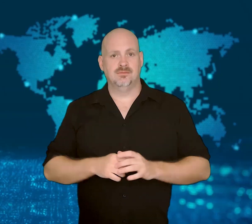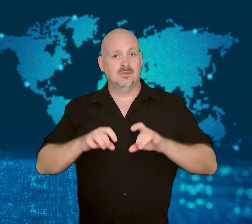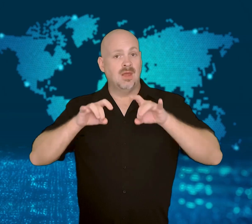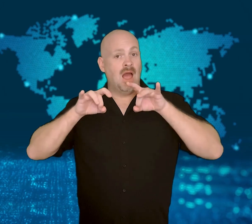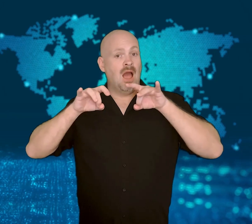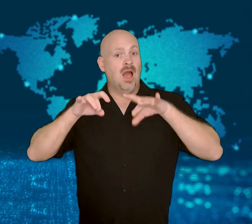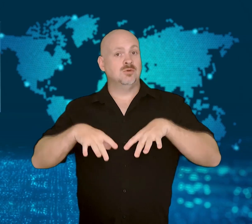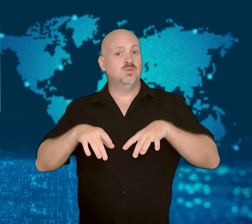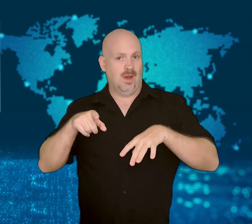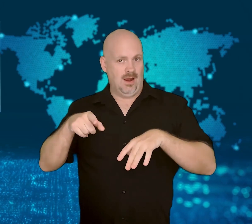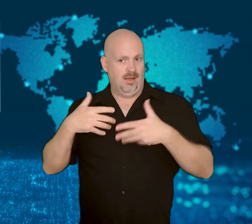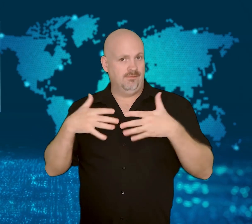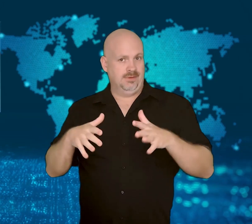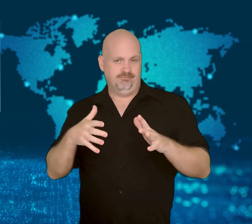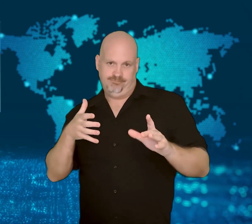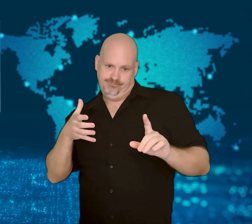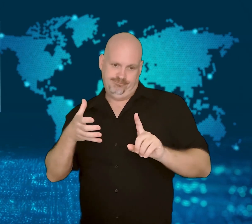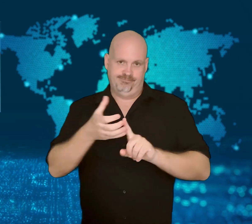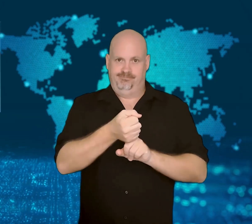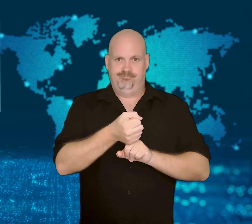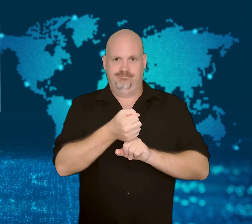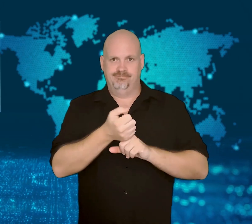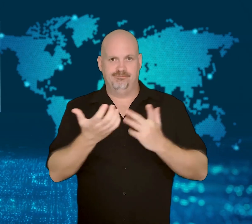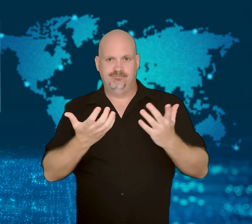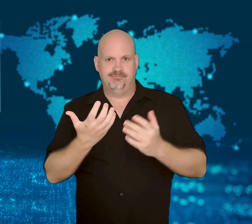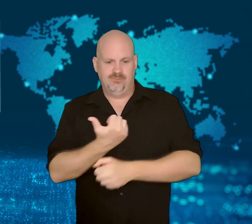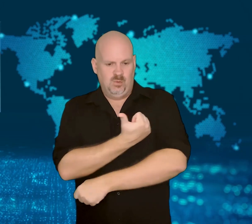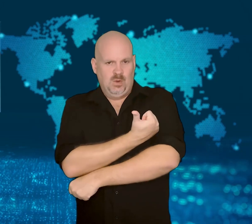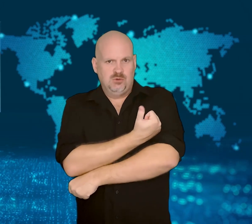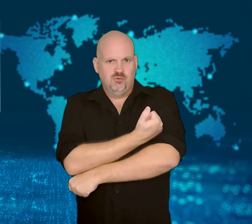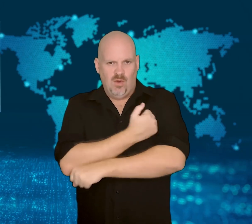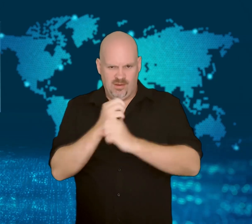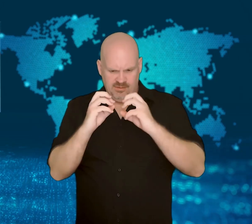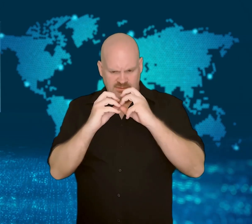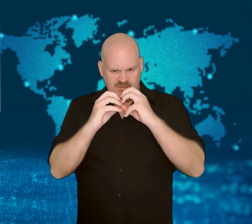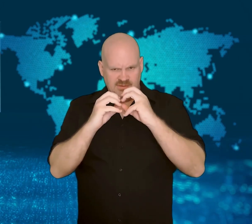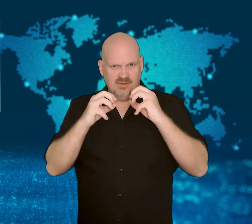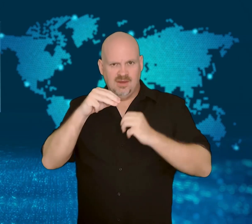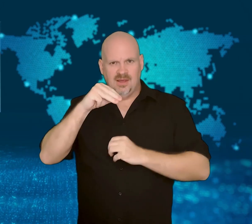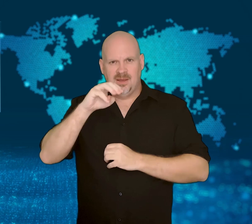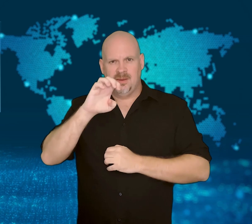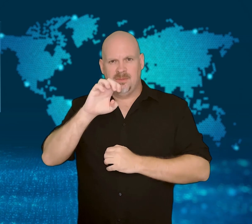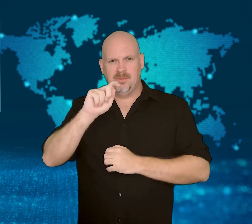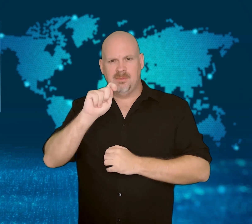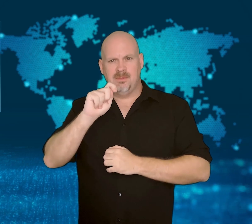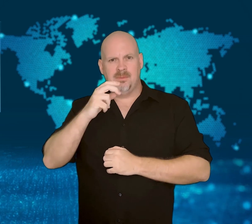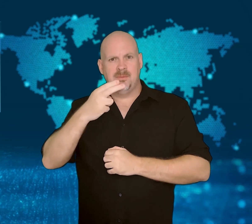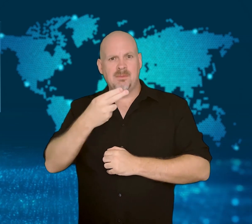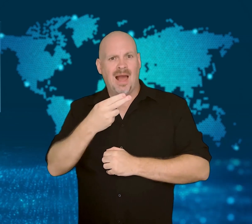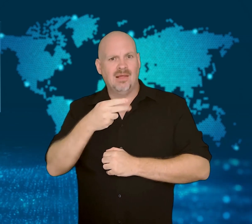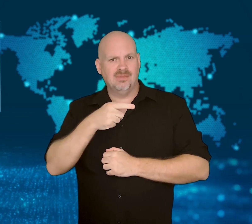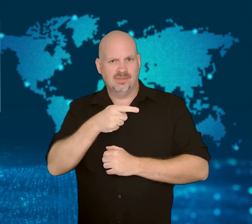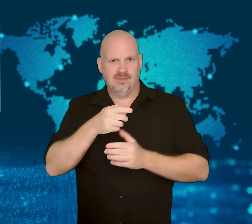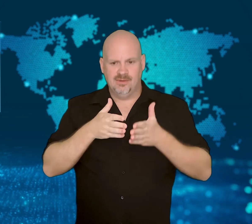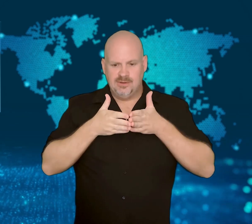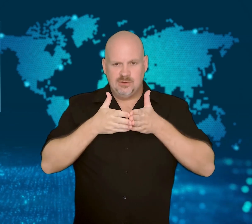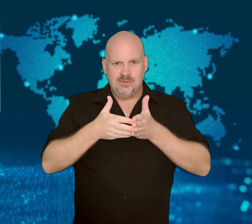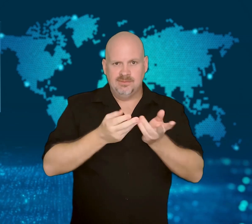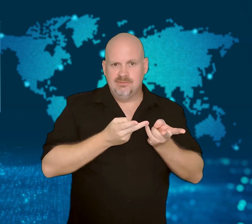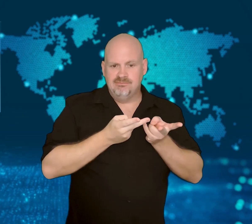[GAVIN]: Australia has seized the largest crystal meth shipment in the country's history.